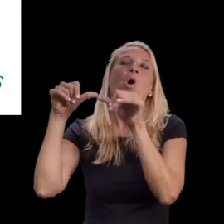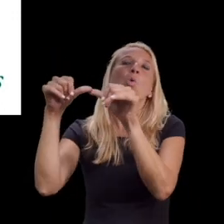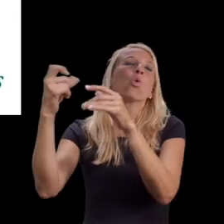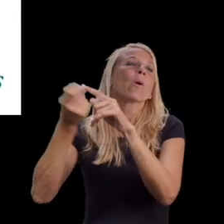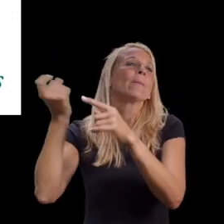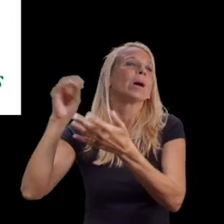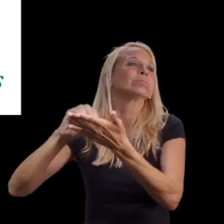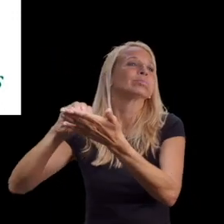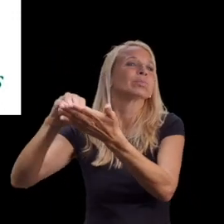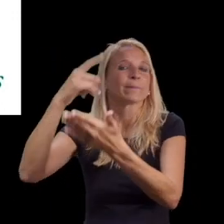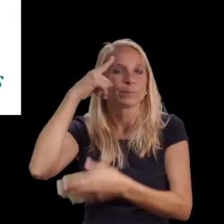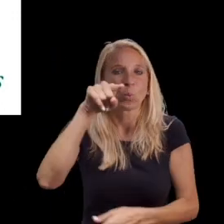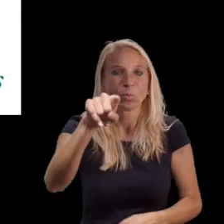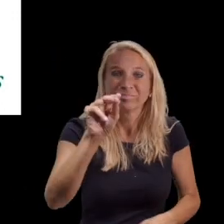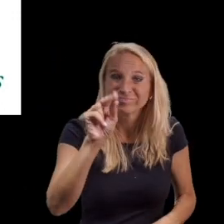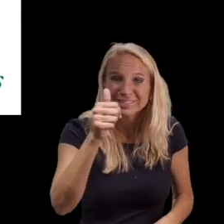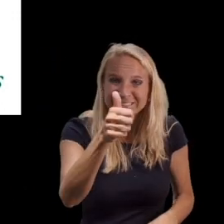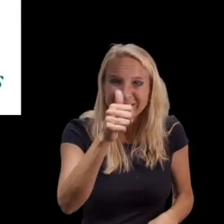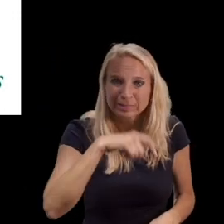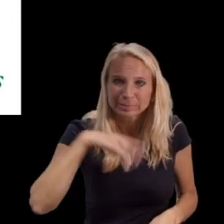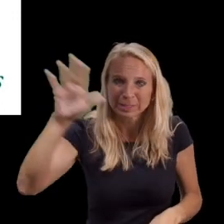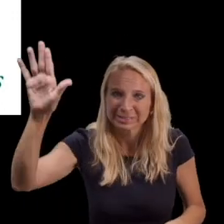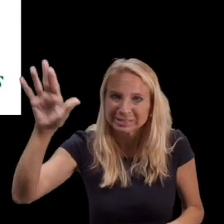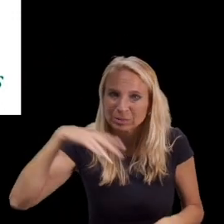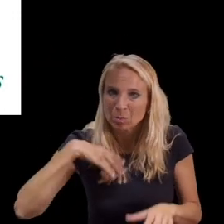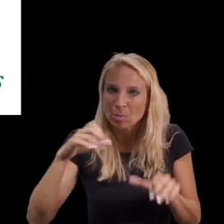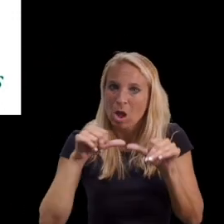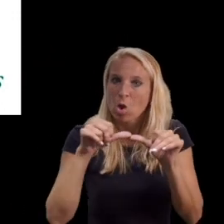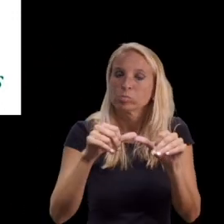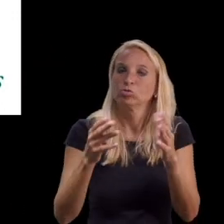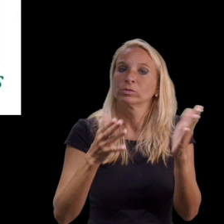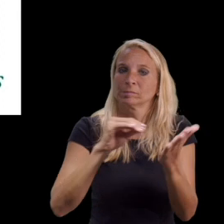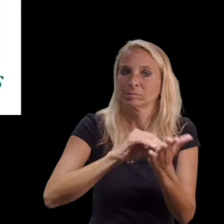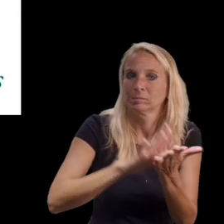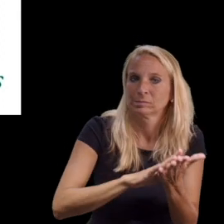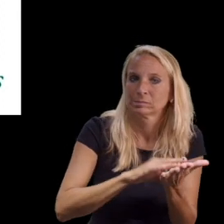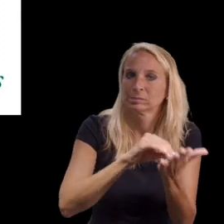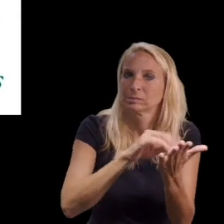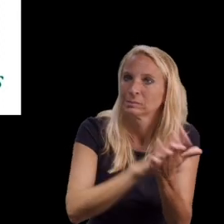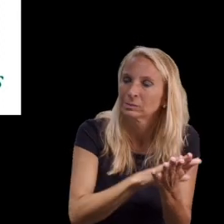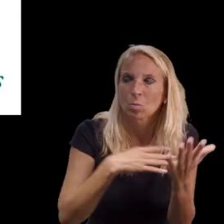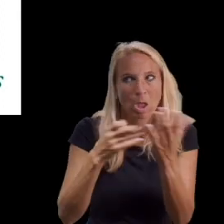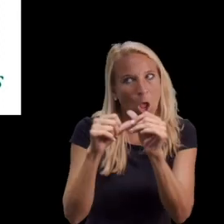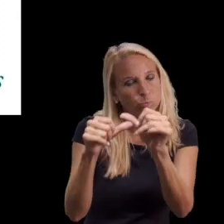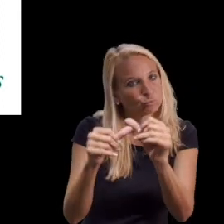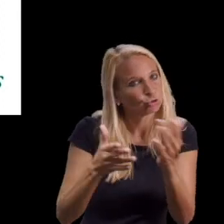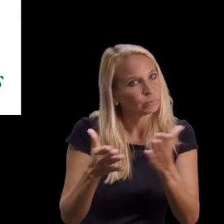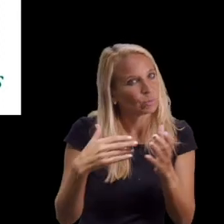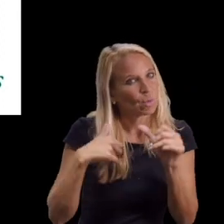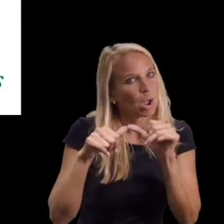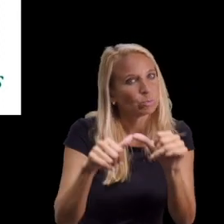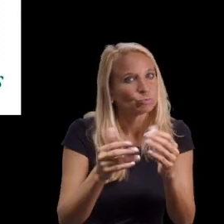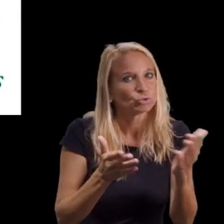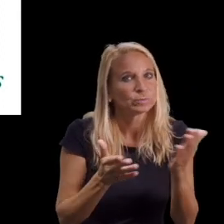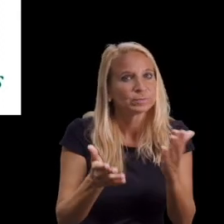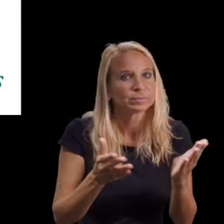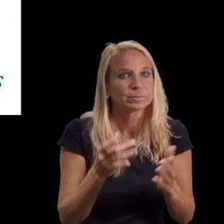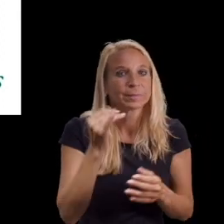Now, it should say on the form as well that you're filling out that you're also requesting continued services. But if you request it orally,